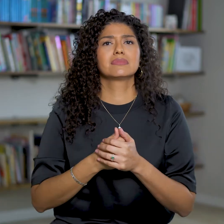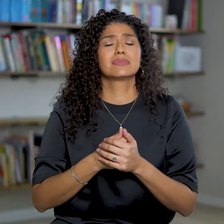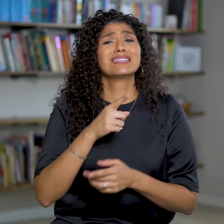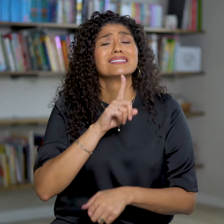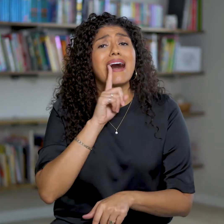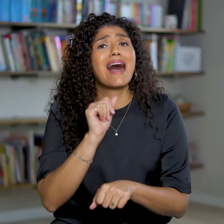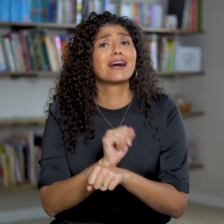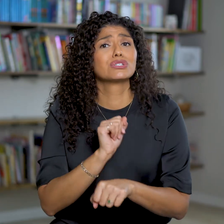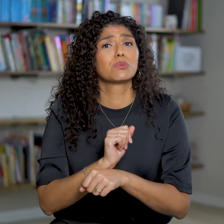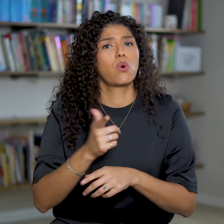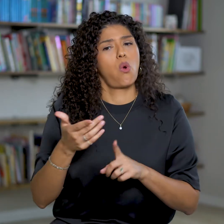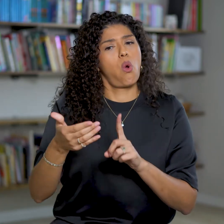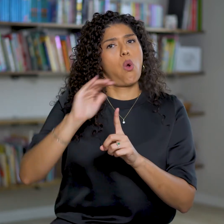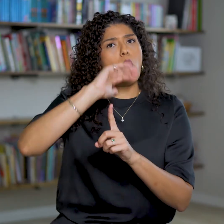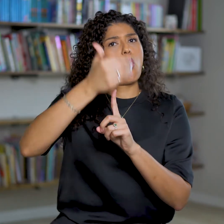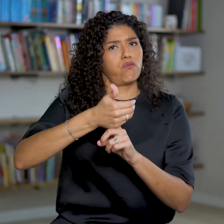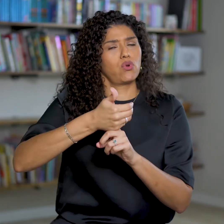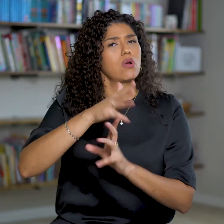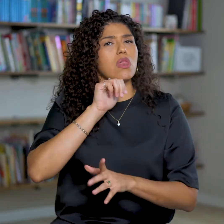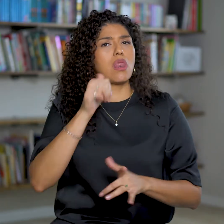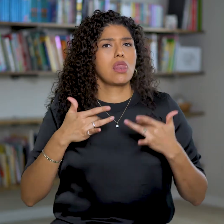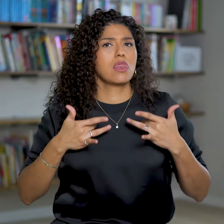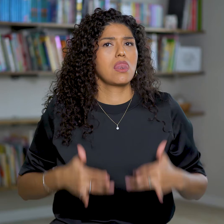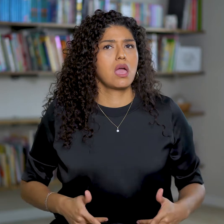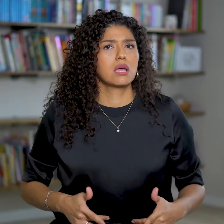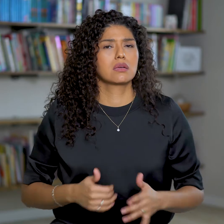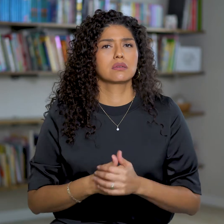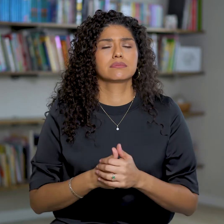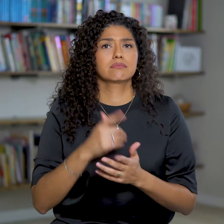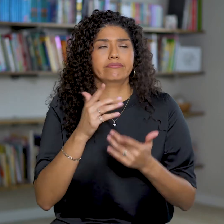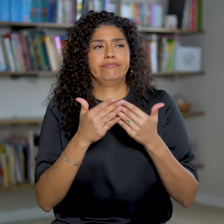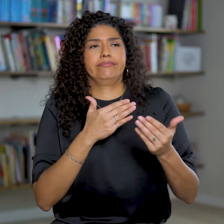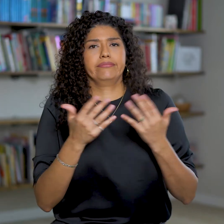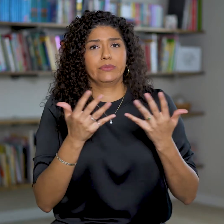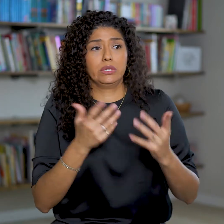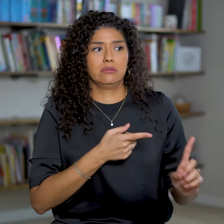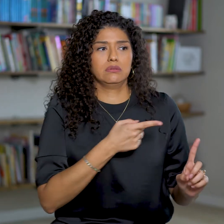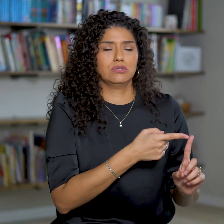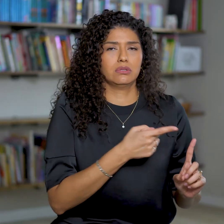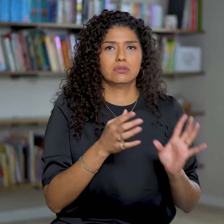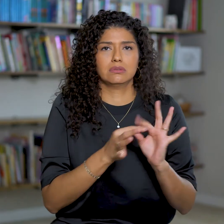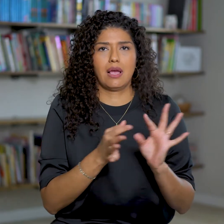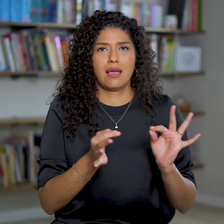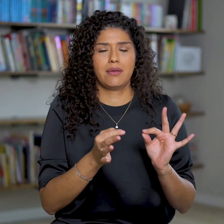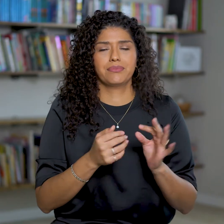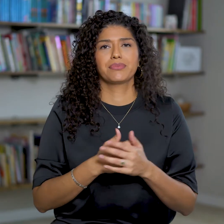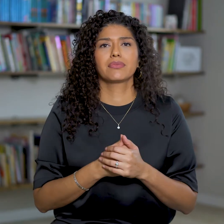so he’s actually quite covered and not naked at all, despite what she says.